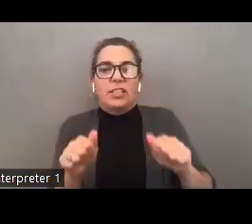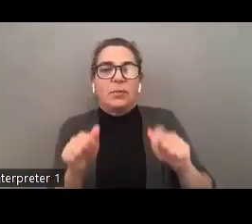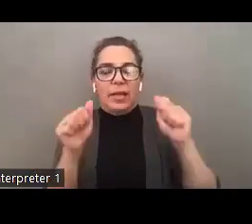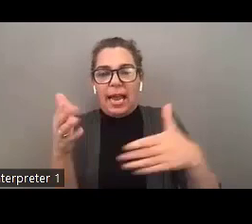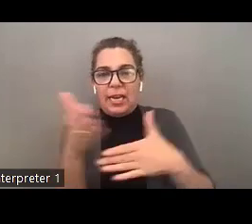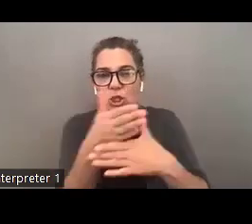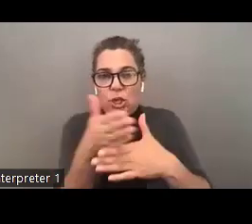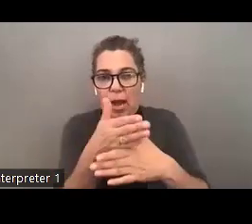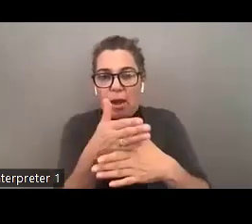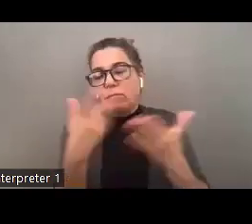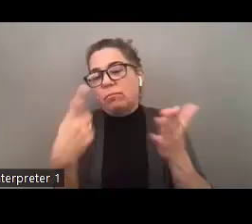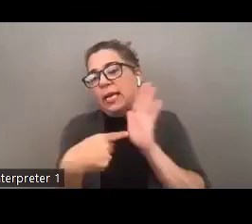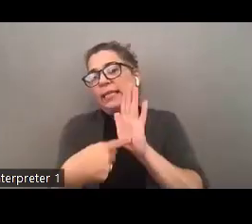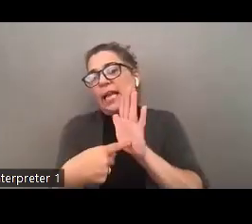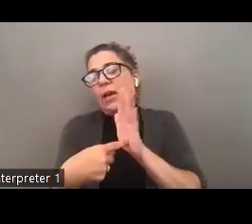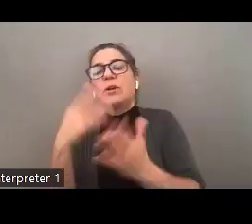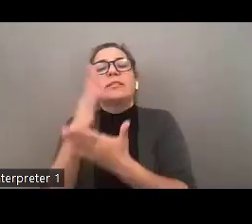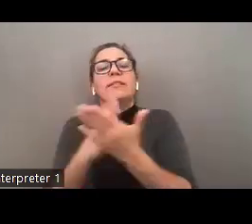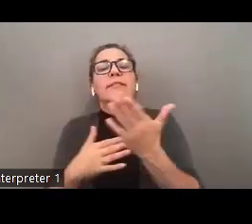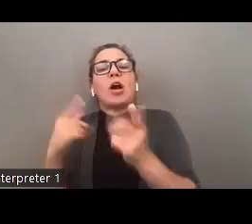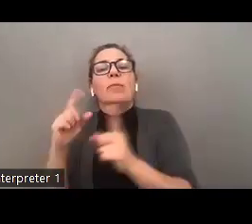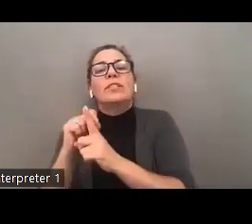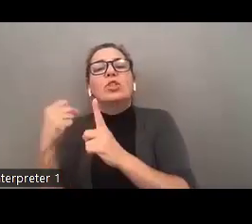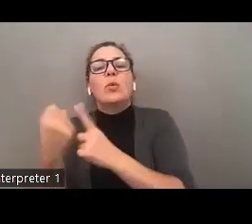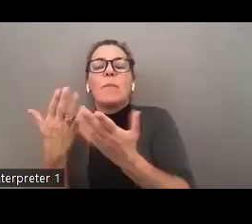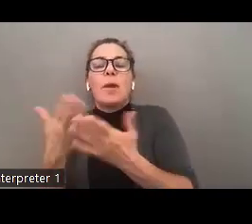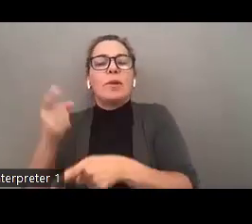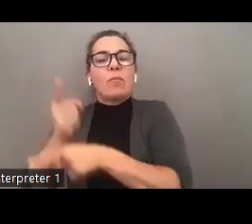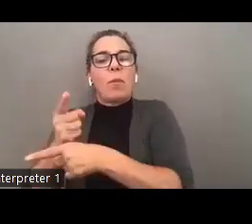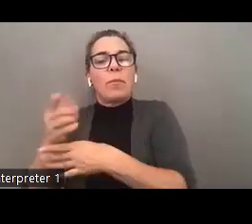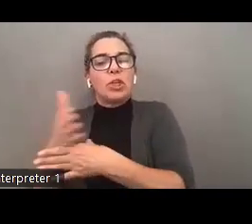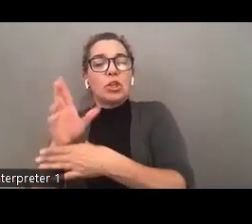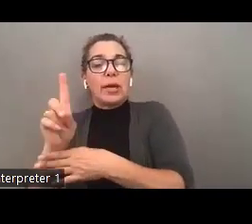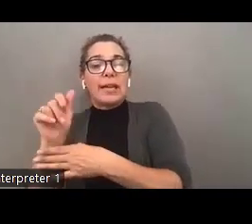For example, in certain cases, it may be appropriate to share data in a summary format.